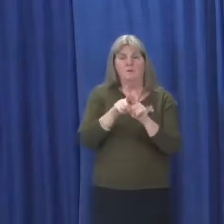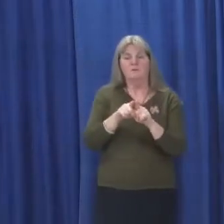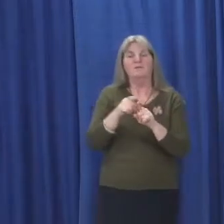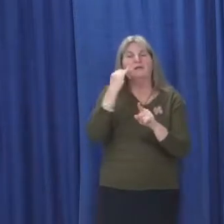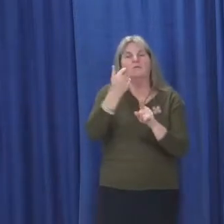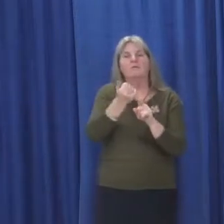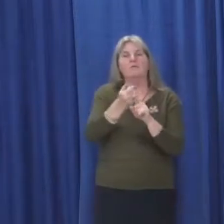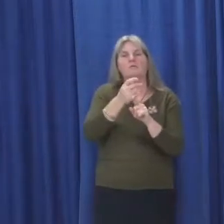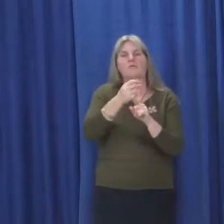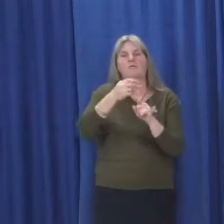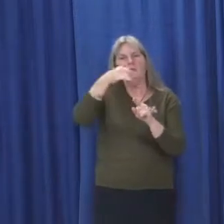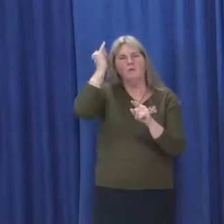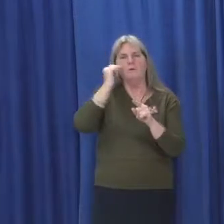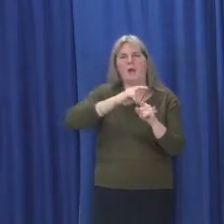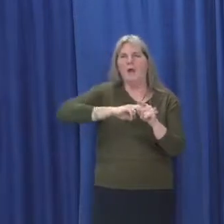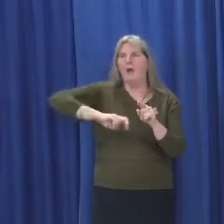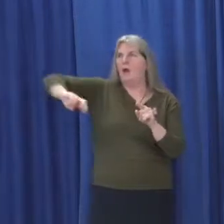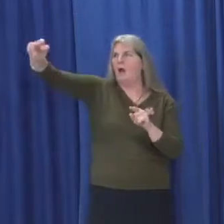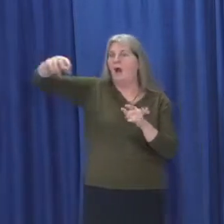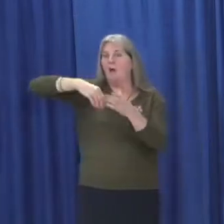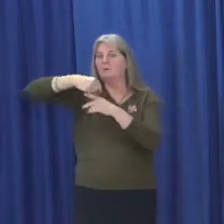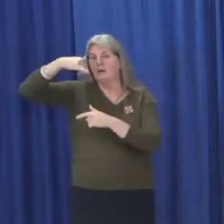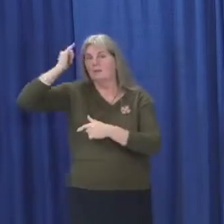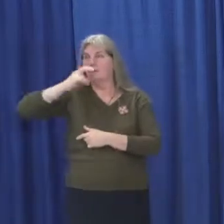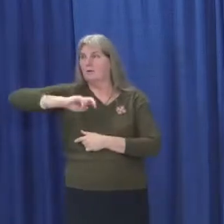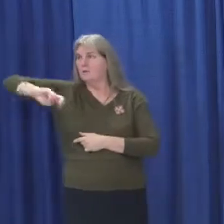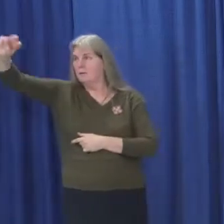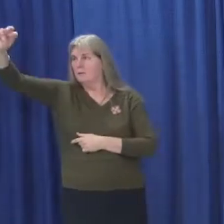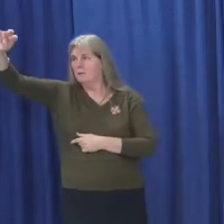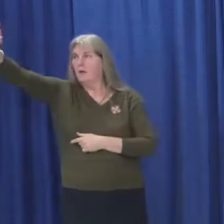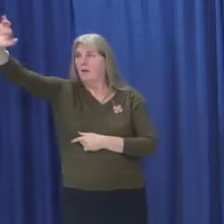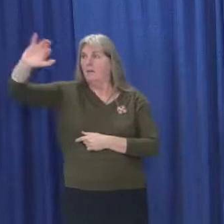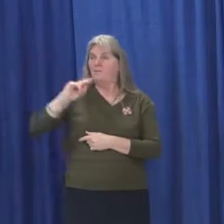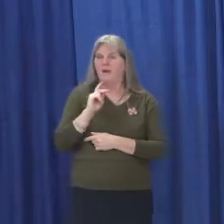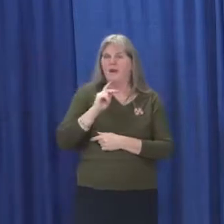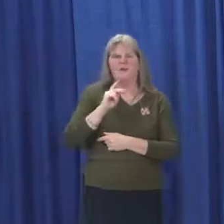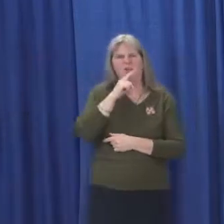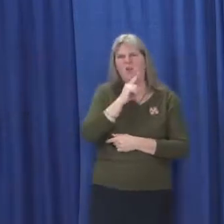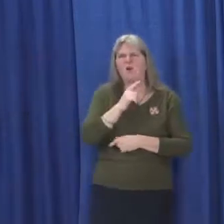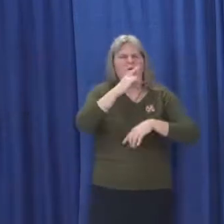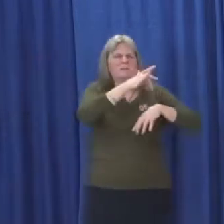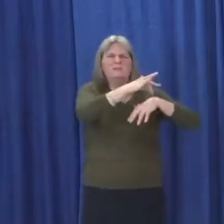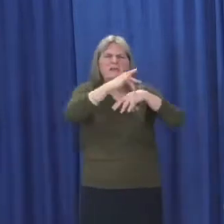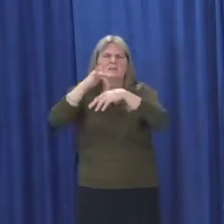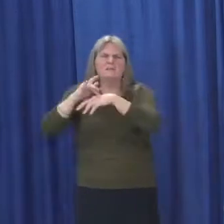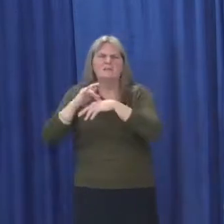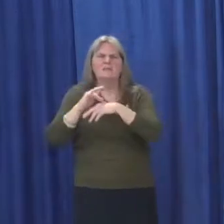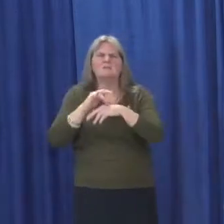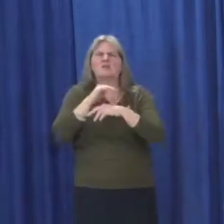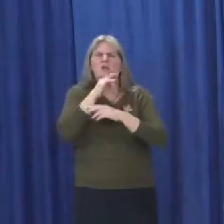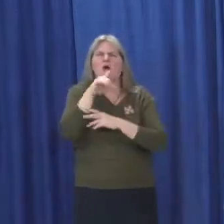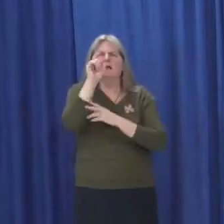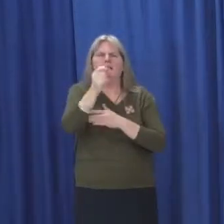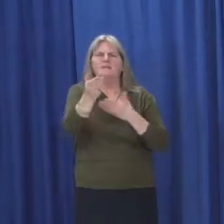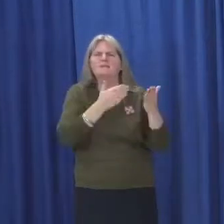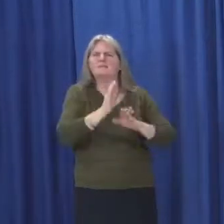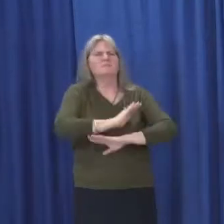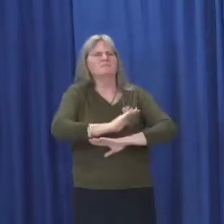outside of Yukon avoid nonessential services for the ten days until they are sure they have not returned with